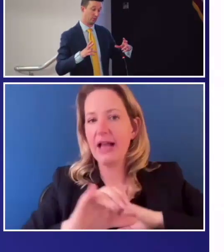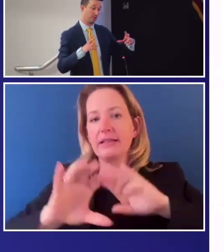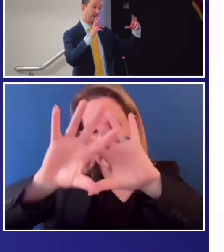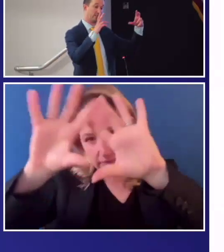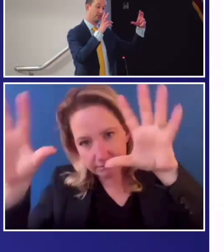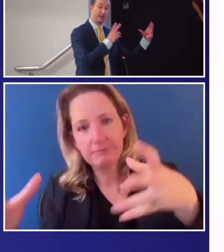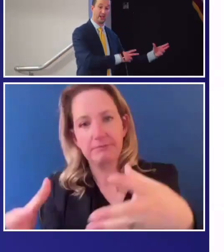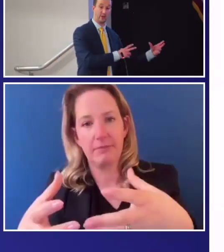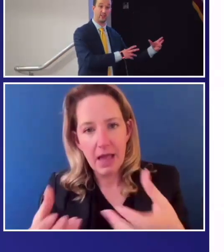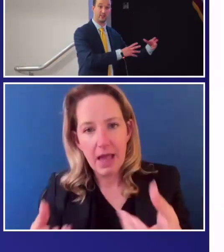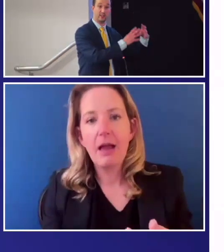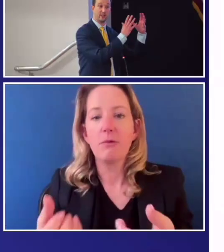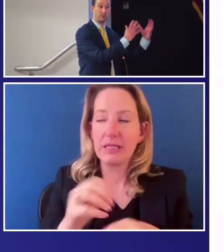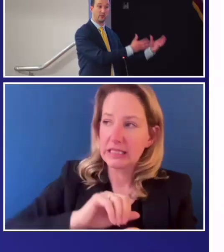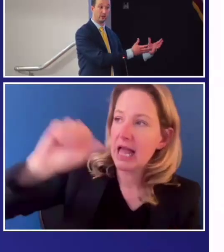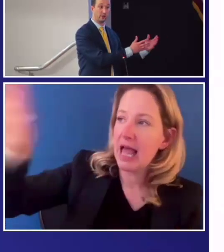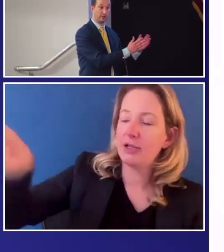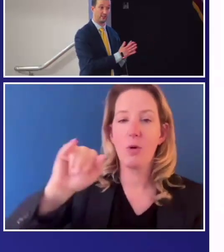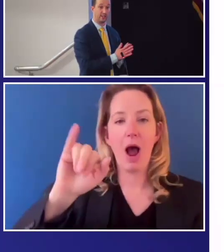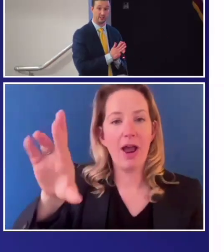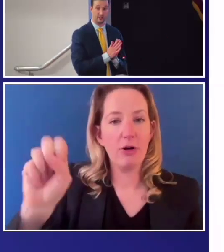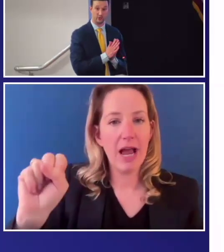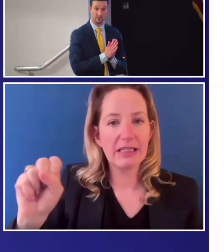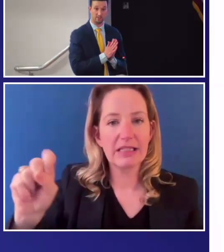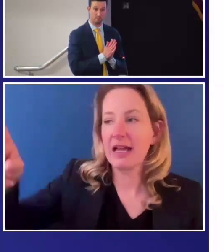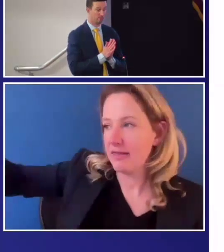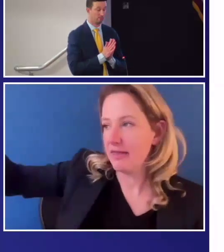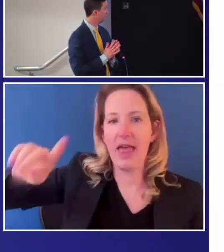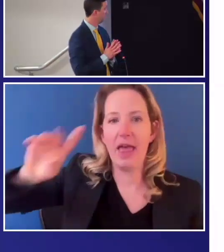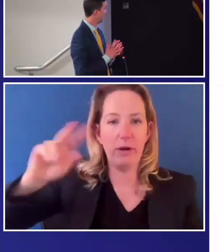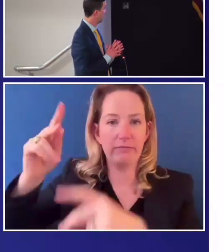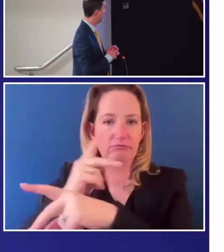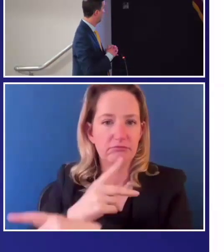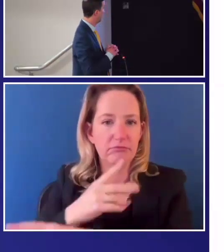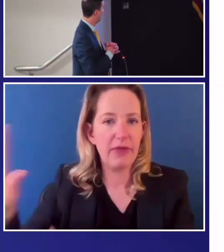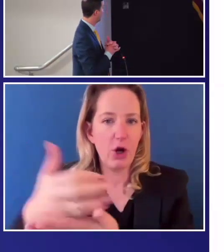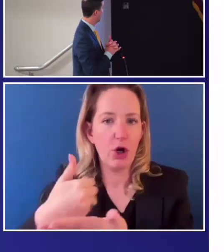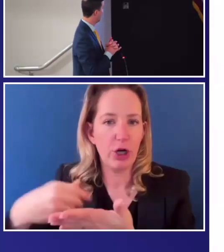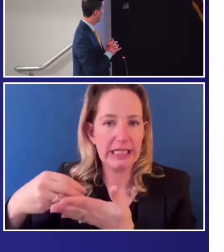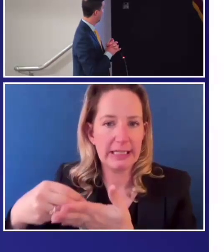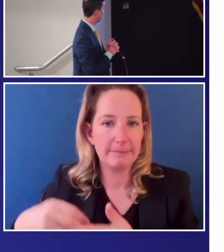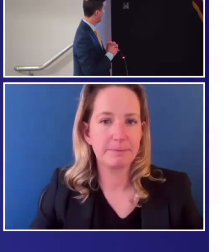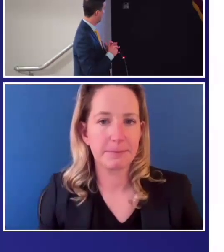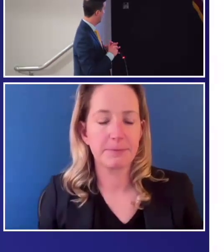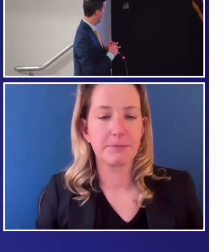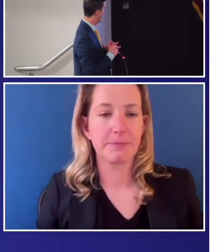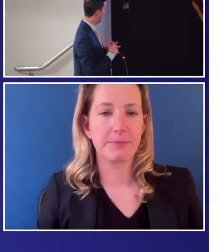we would send to the IRS, and they would do their earnings calculation. So let's do the next slide.